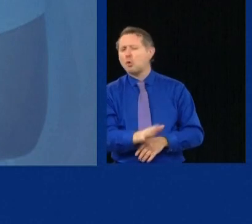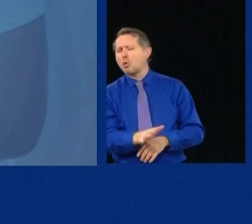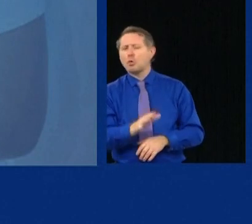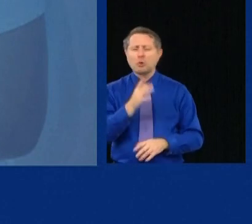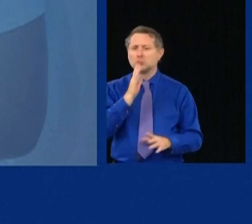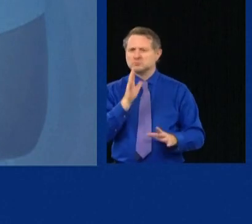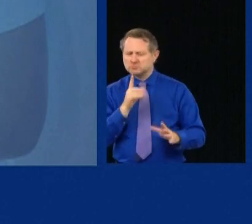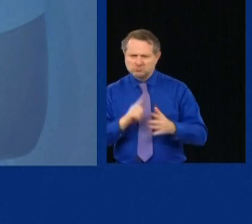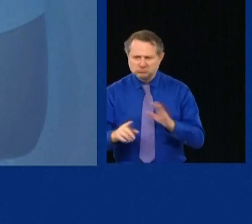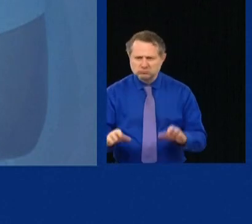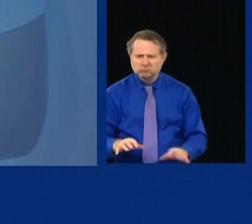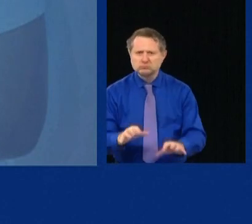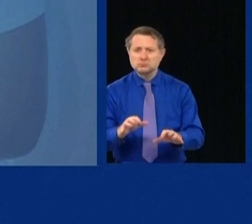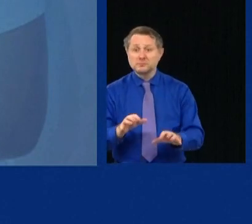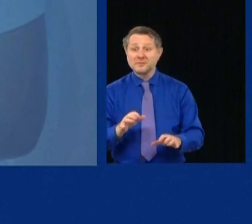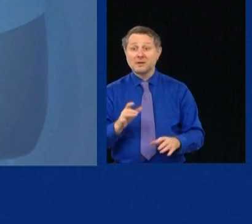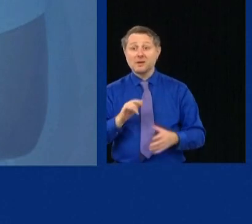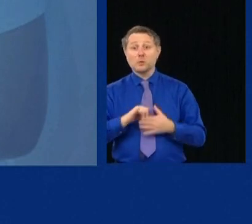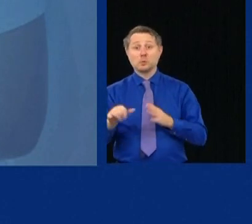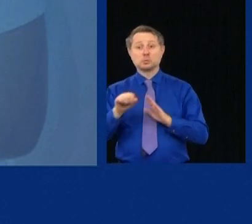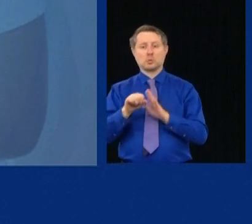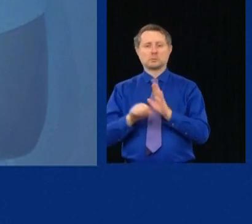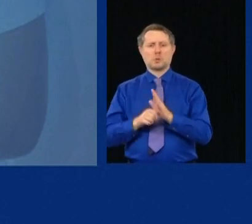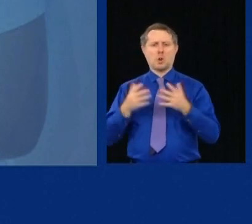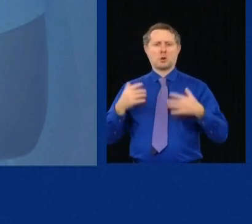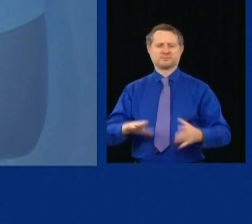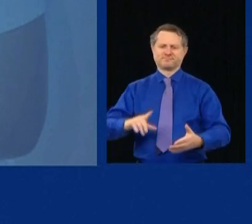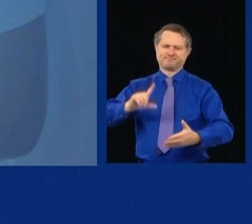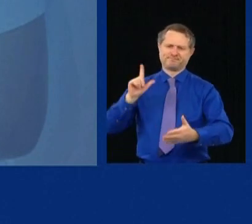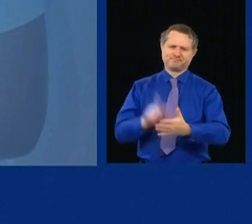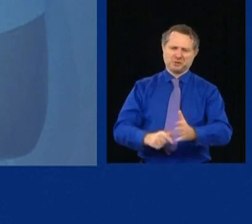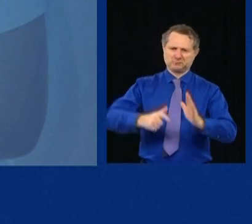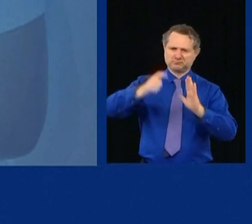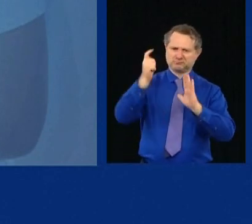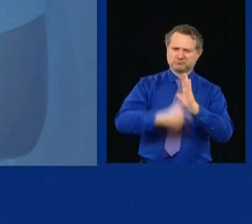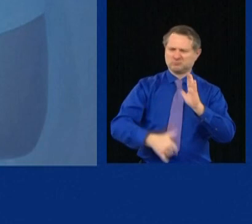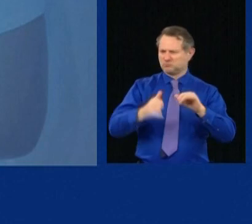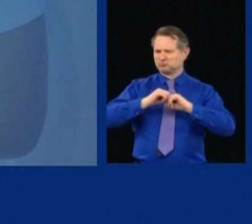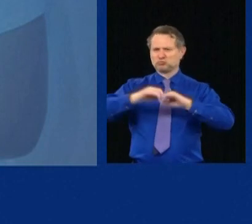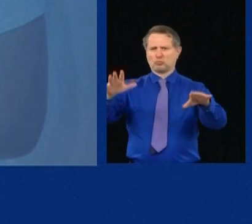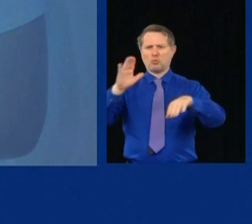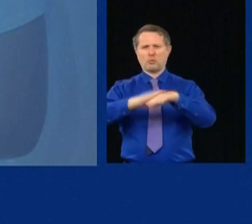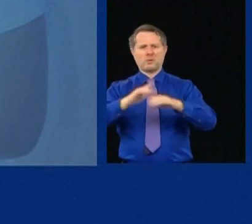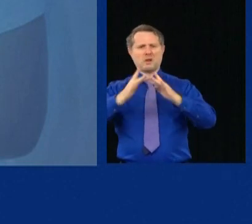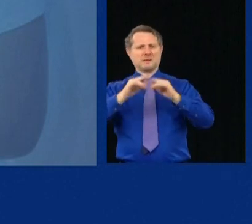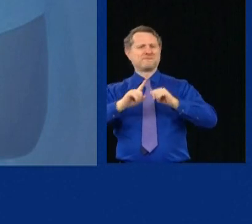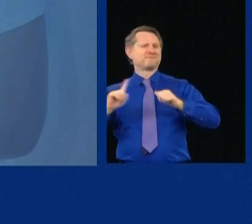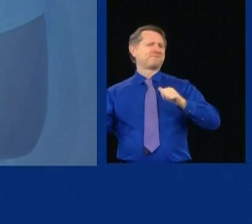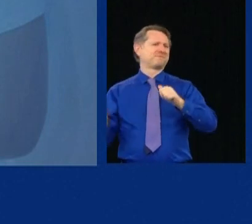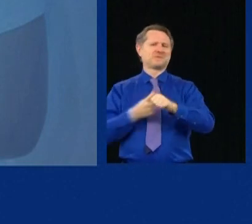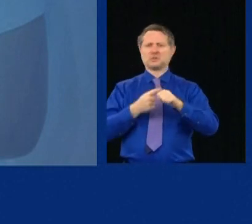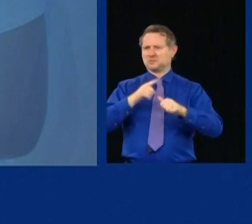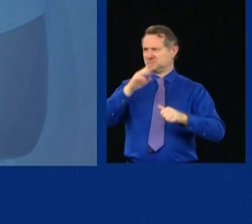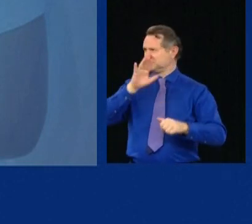SYMPTOMS, THEN YOU SHOULD TAKE ACTION.